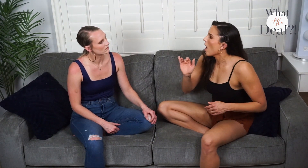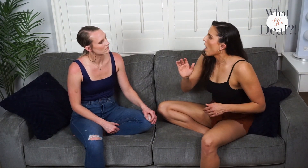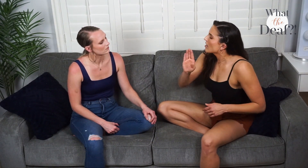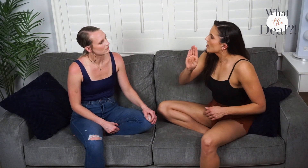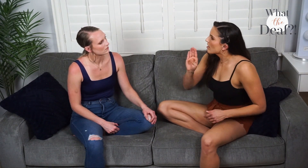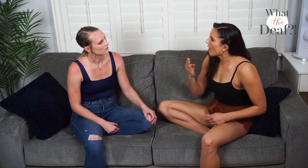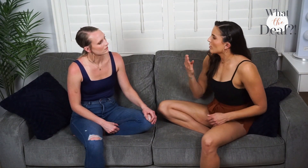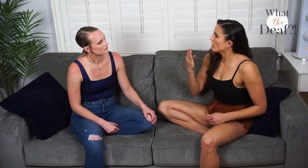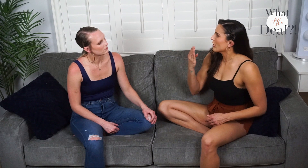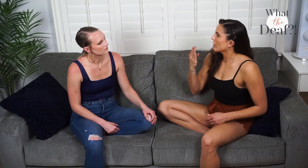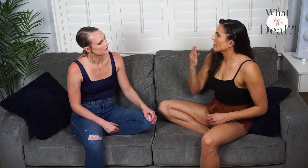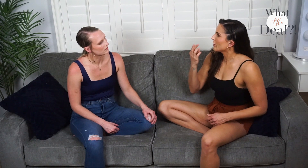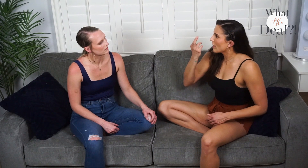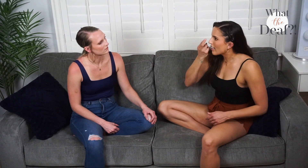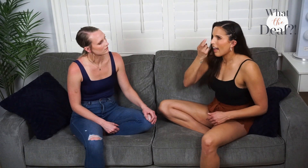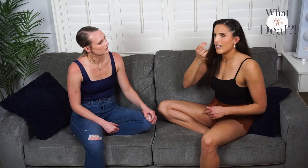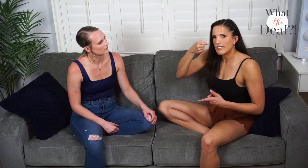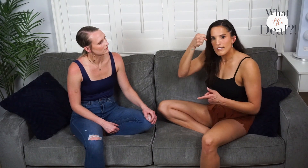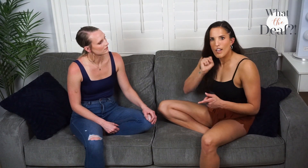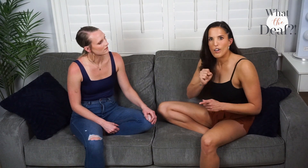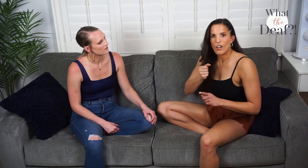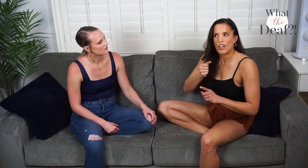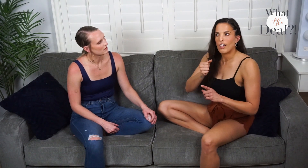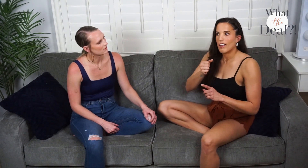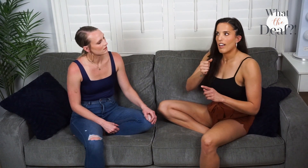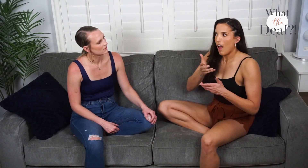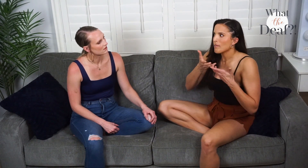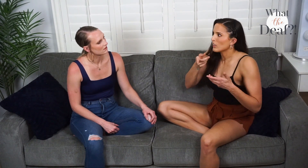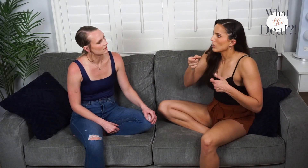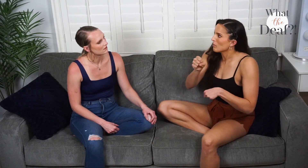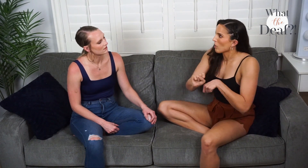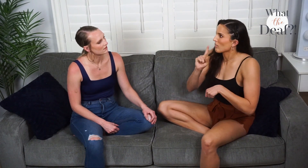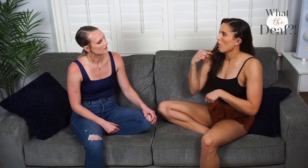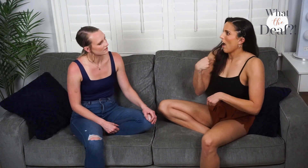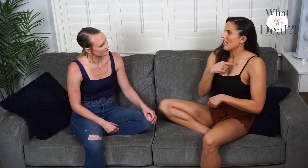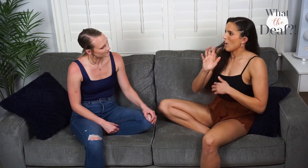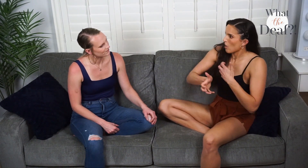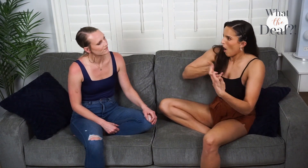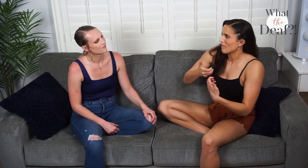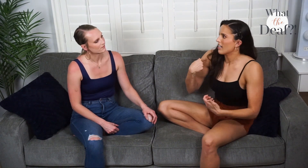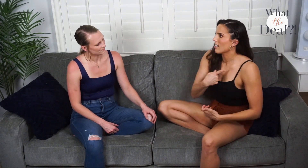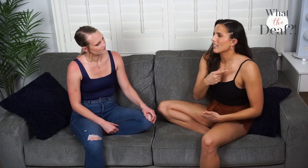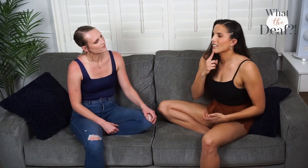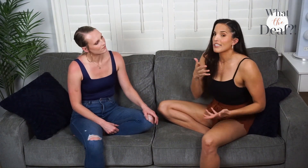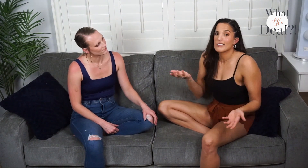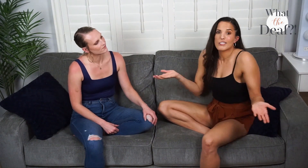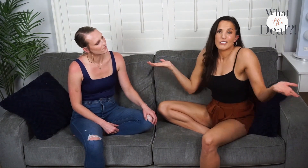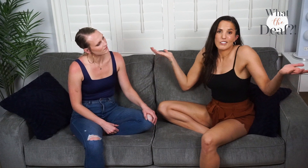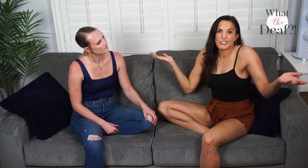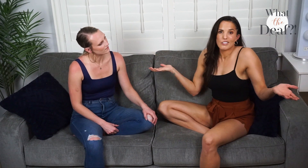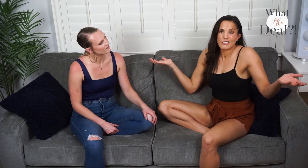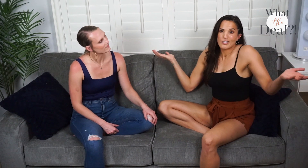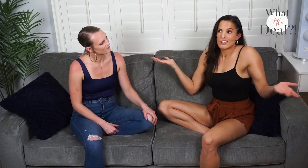and they never realize how much I've worked to accommodate them. Yeah. - And I'm just like, huh?